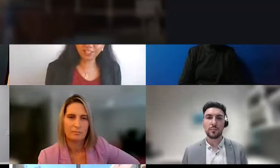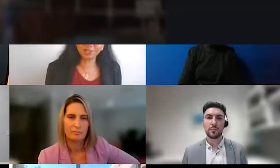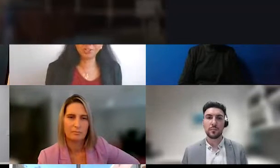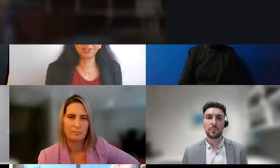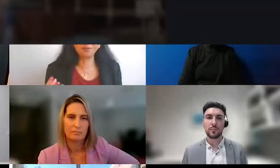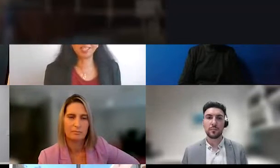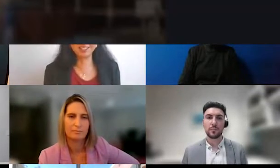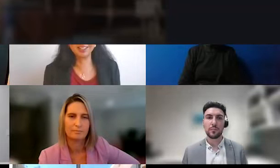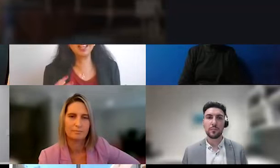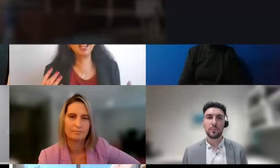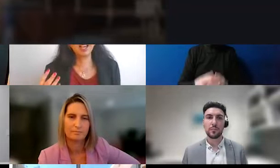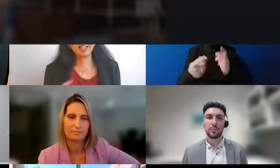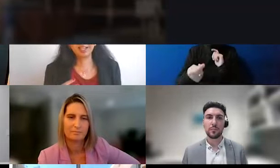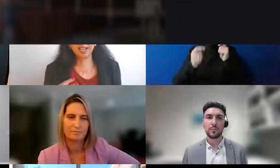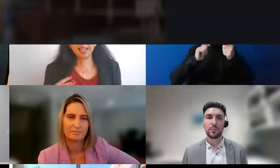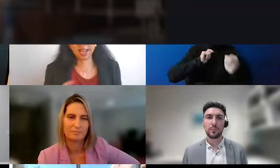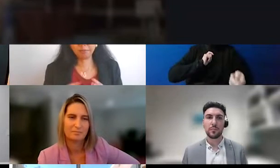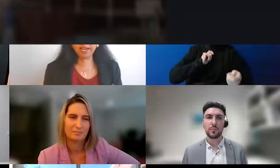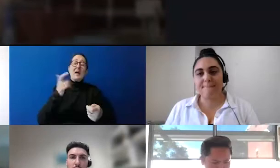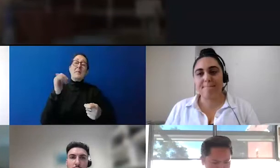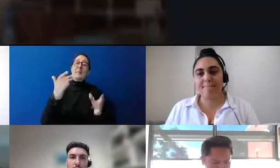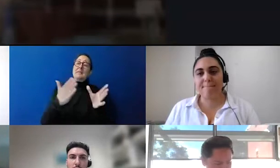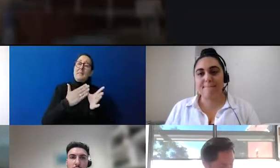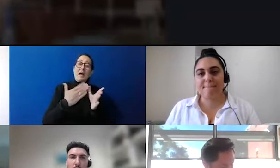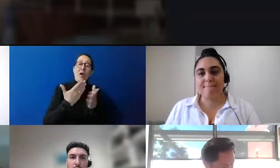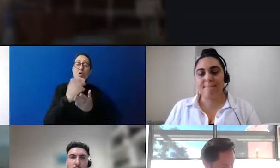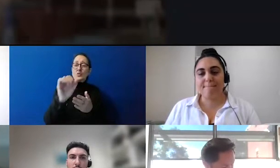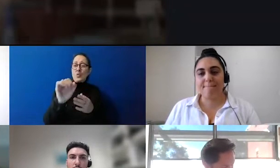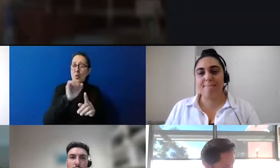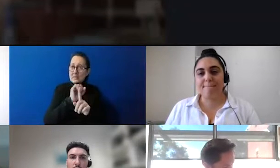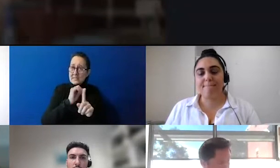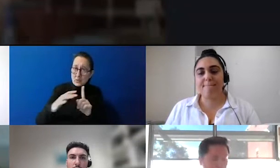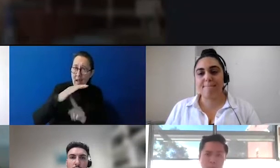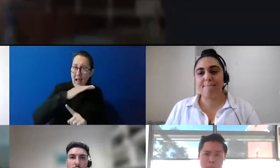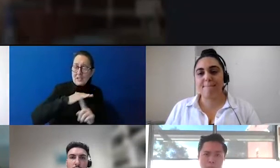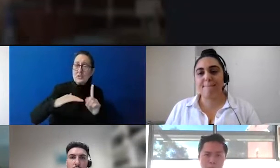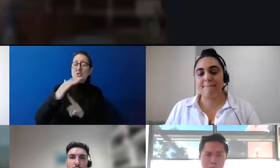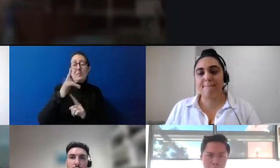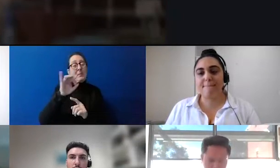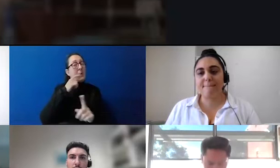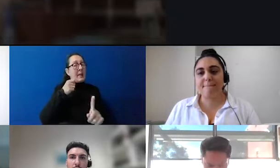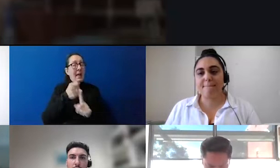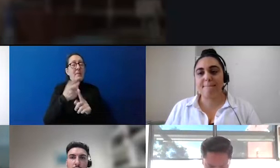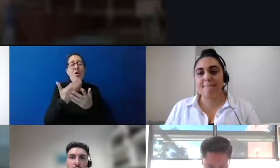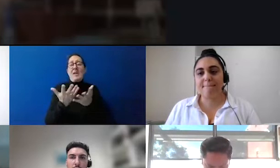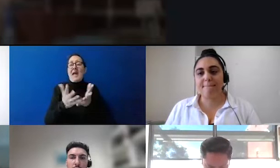Financial circumstances that that might impact on how much work we can do but that's something that